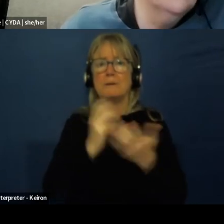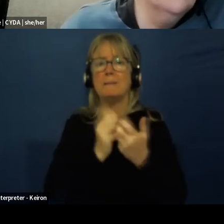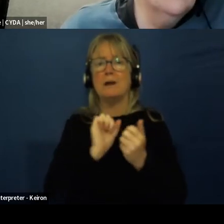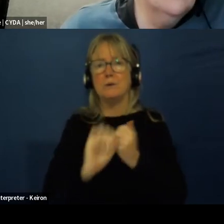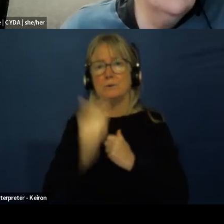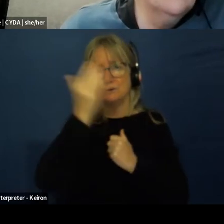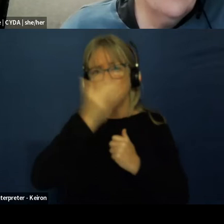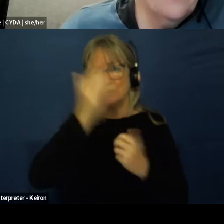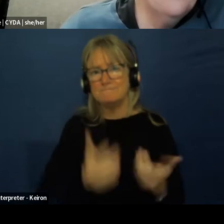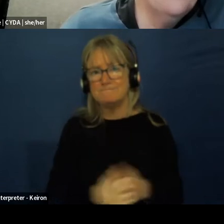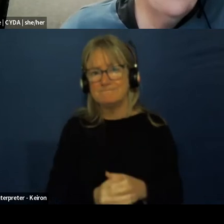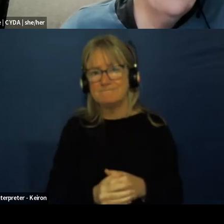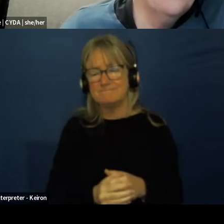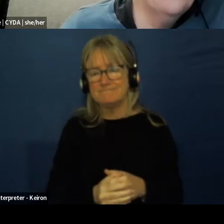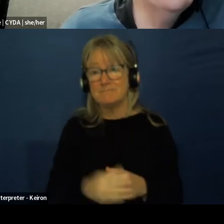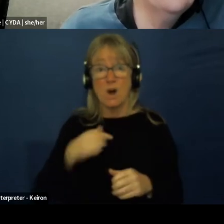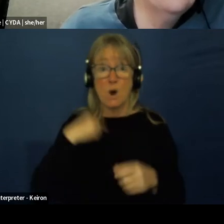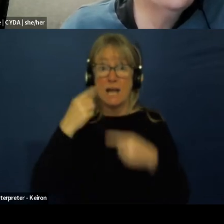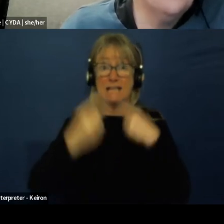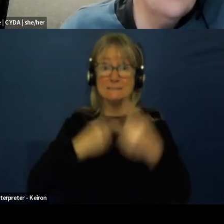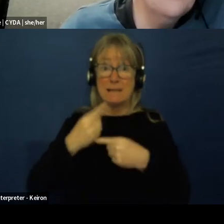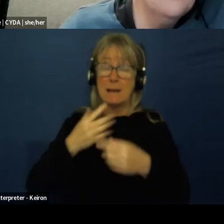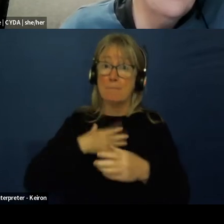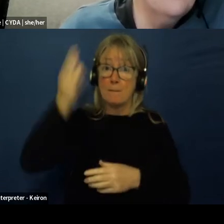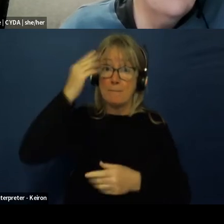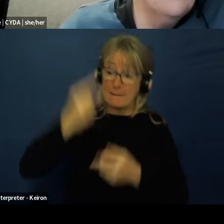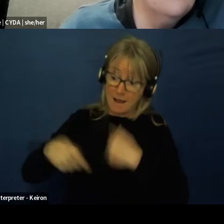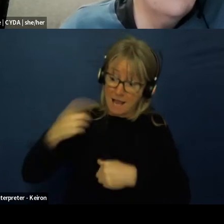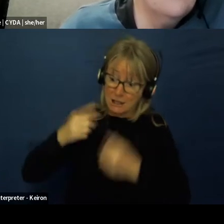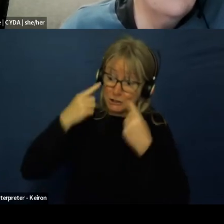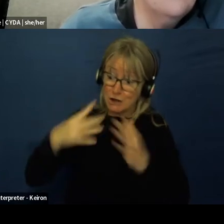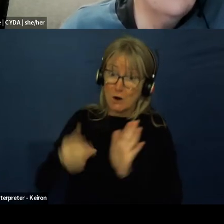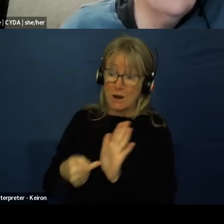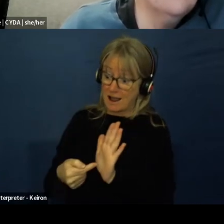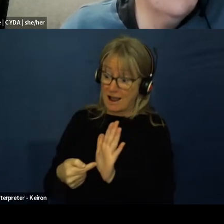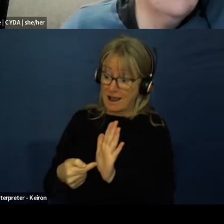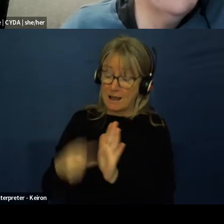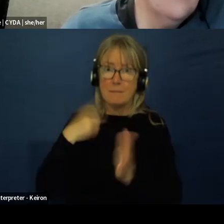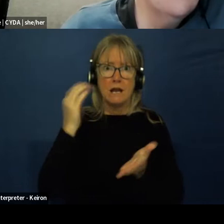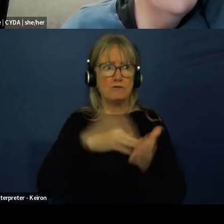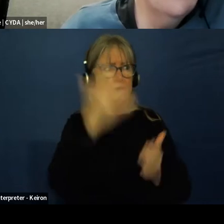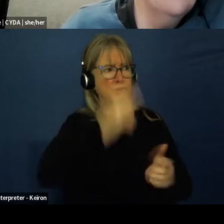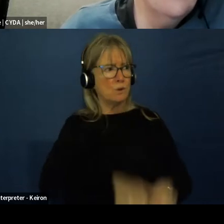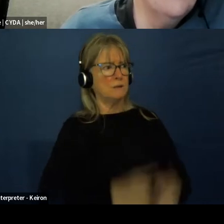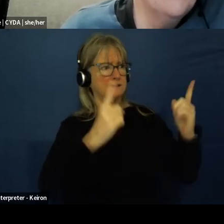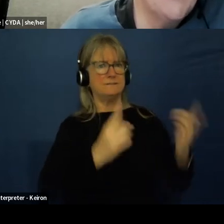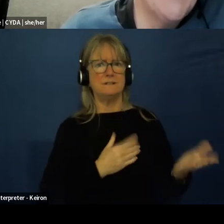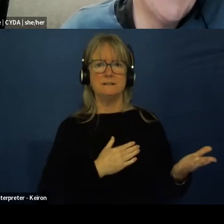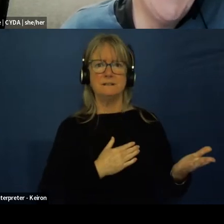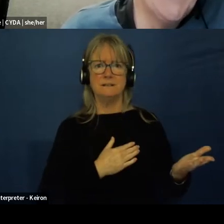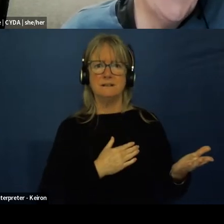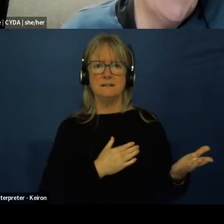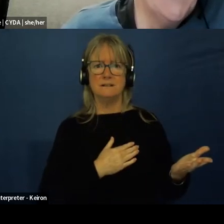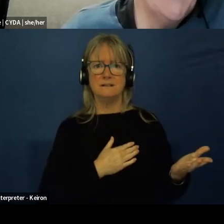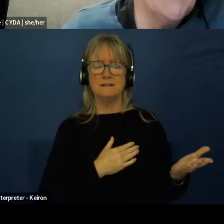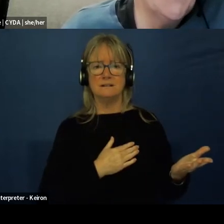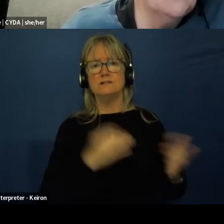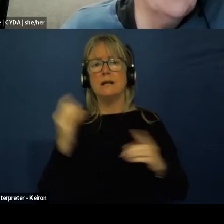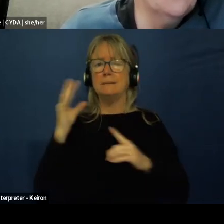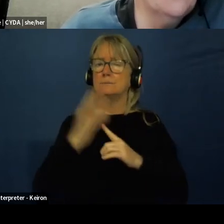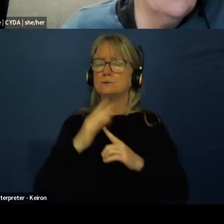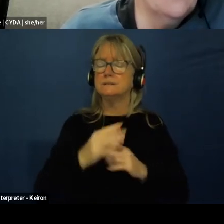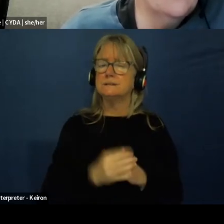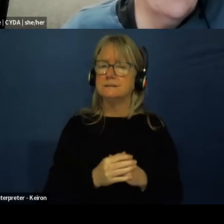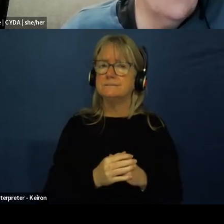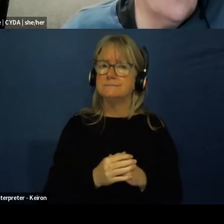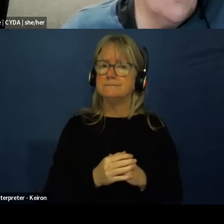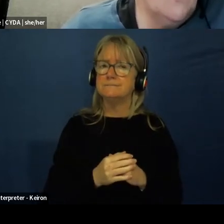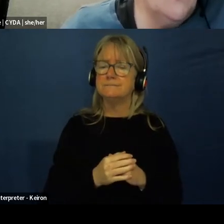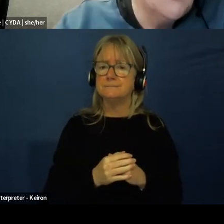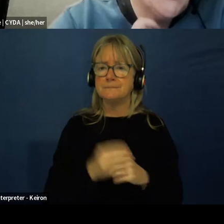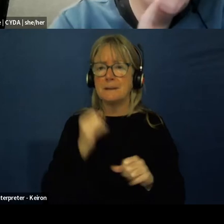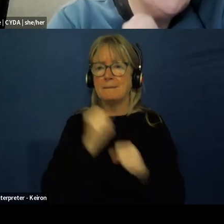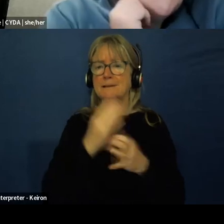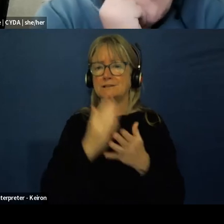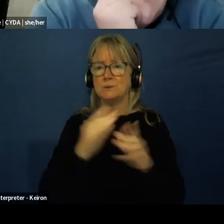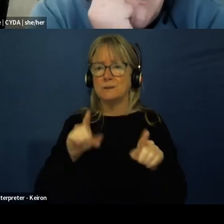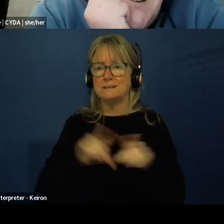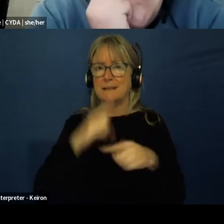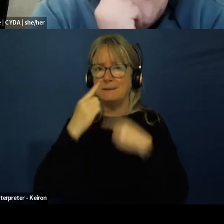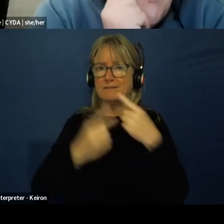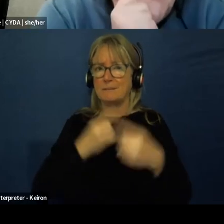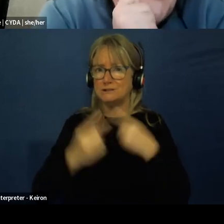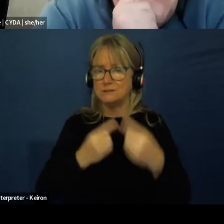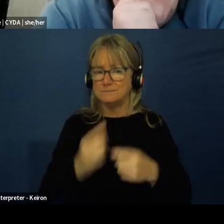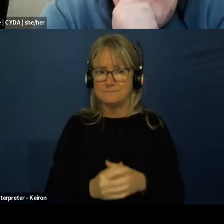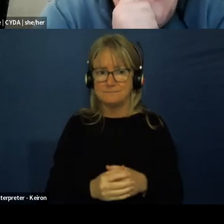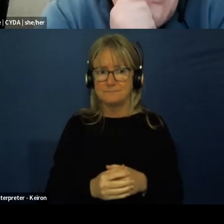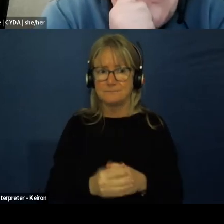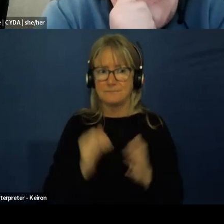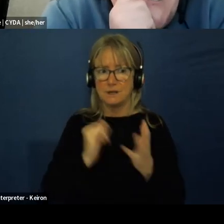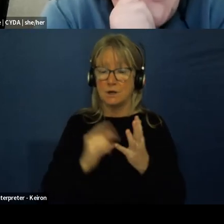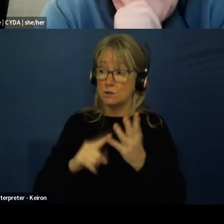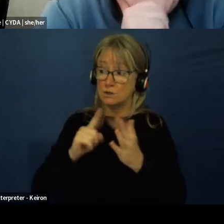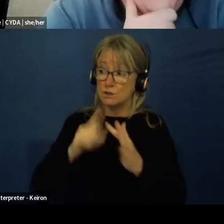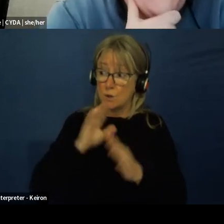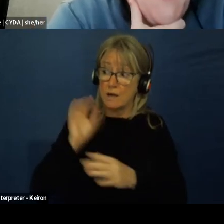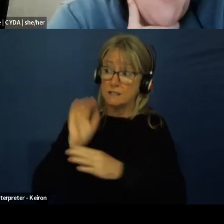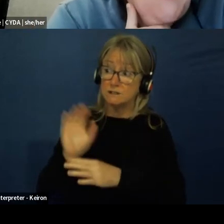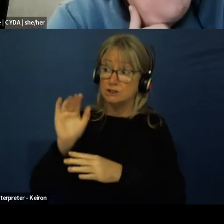Cuz yeah like I explained I got told one thing from my mom showing me this is what schools like but when I actually got to school didn't really happen so that's kind of one of the big things I want to reiterate and just, just for me to actually say, and